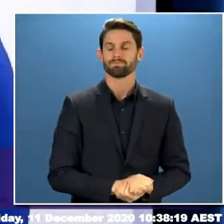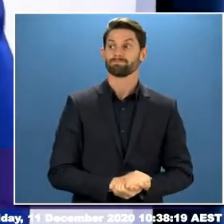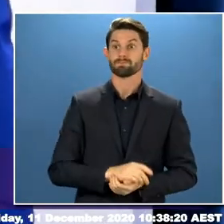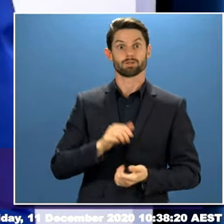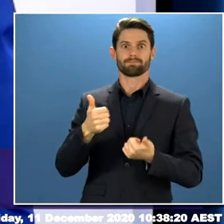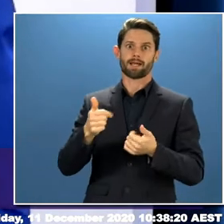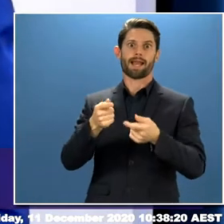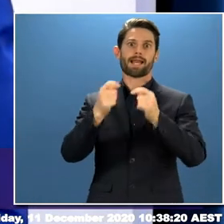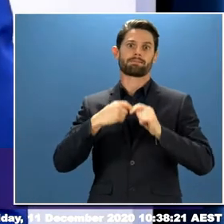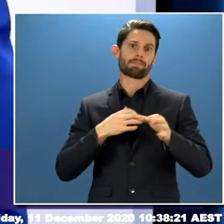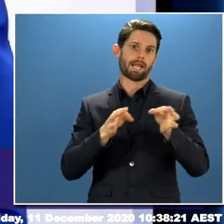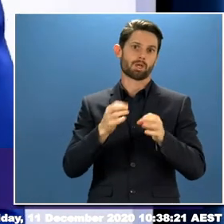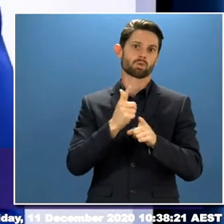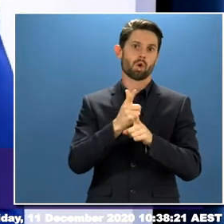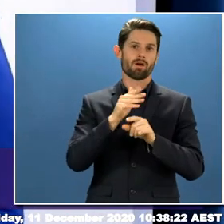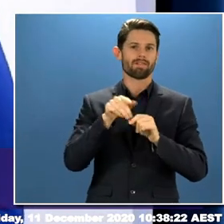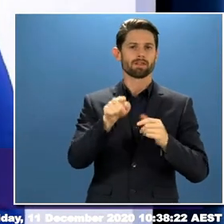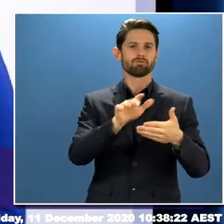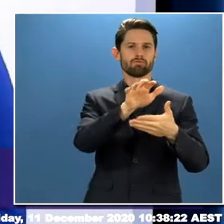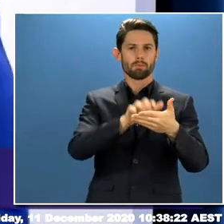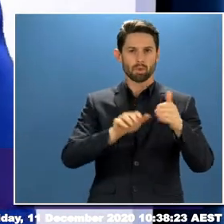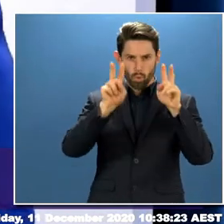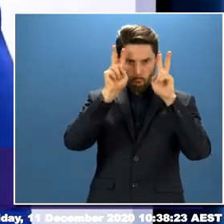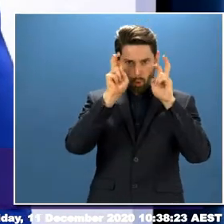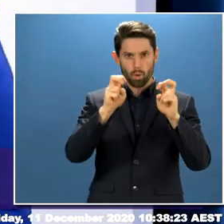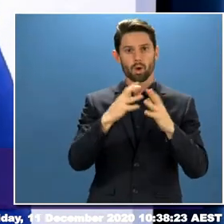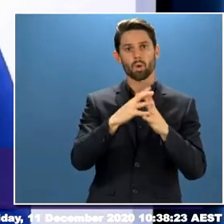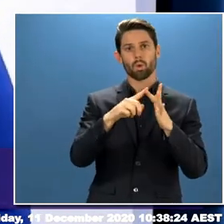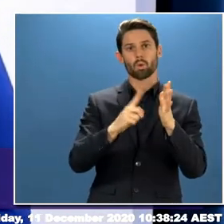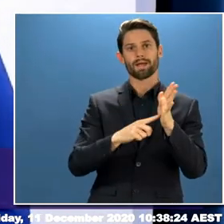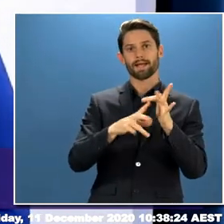So you've spoken a little earlier about Susan Ryan's work on the Willing to Work